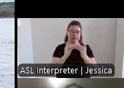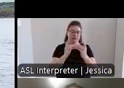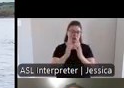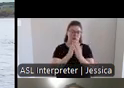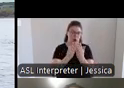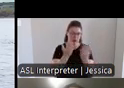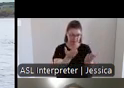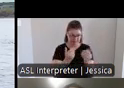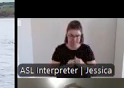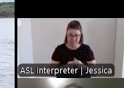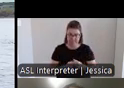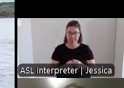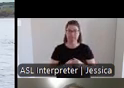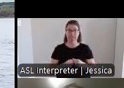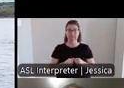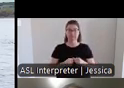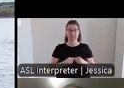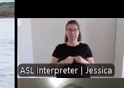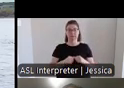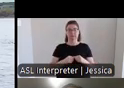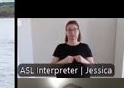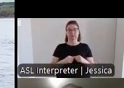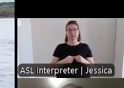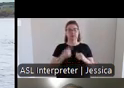And, I can show you an example. This is at the University of Washington.